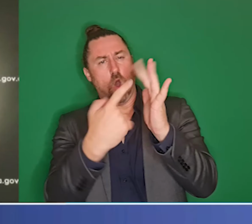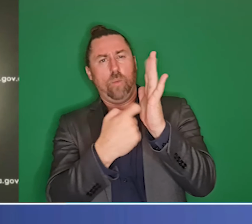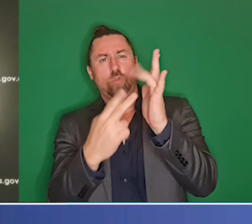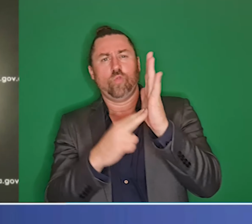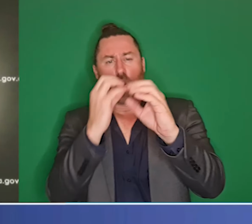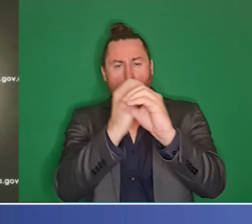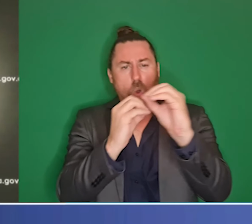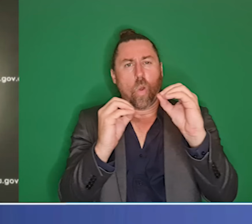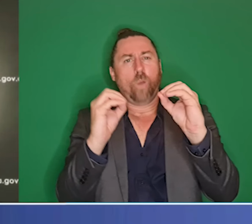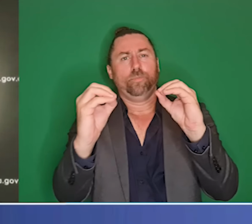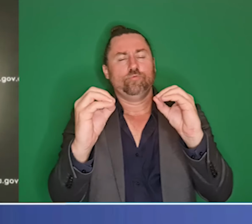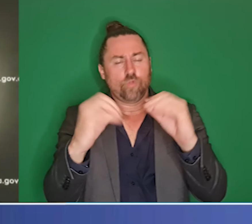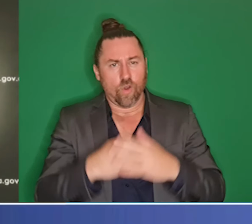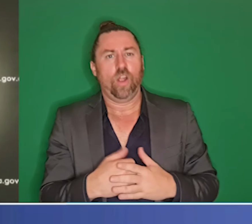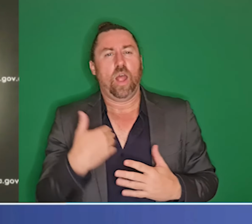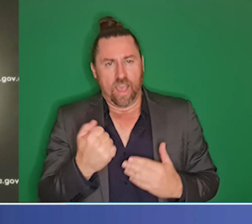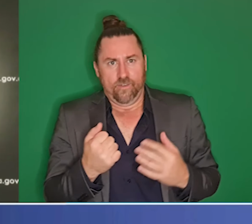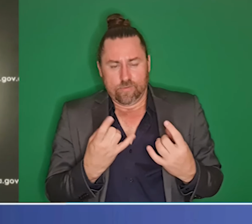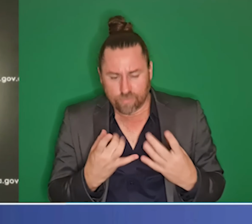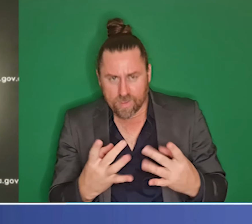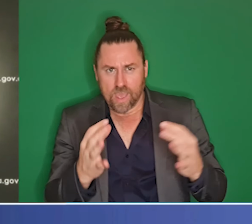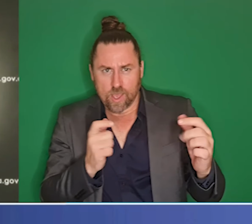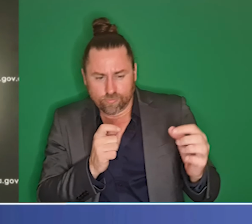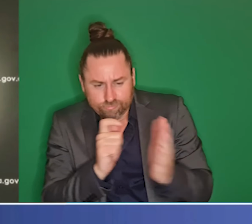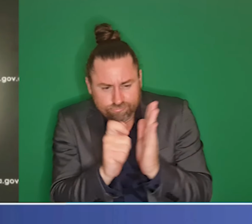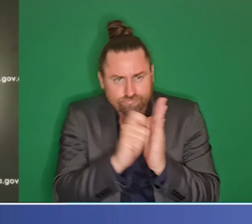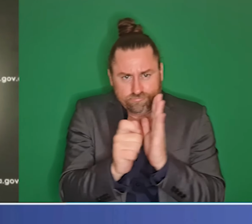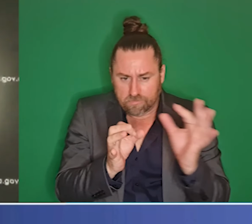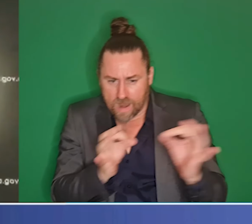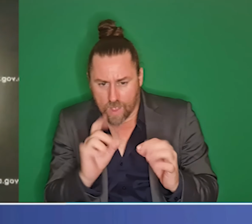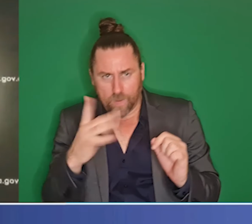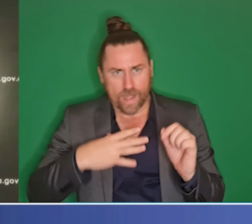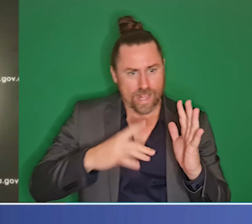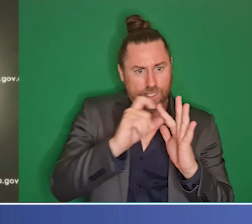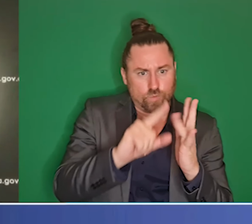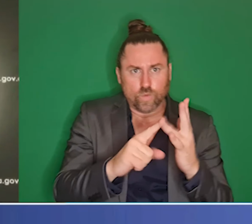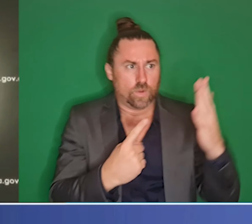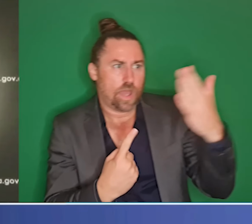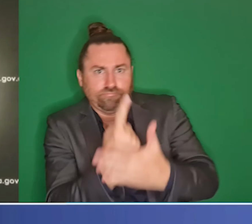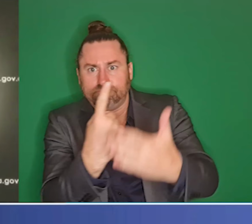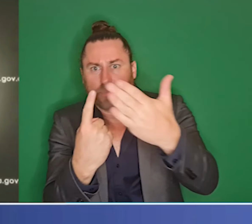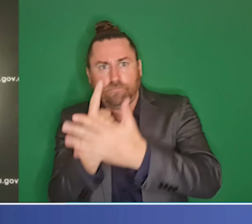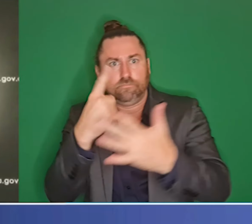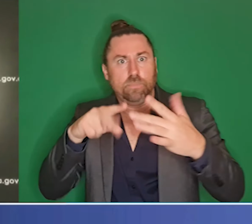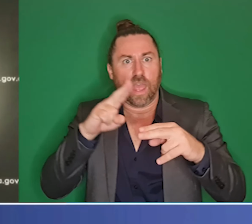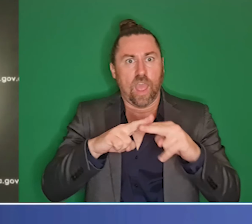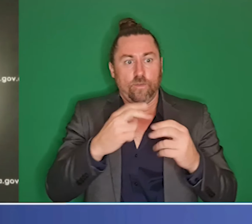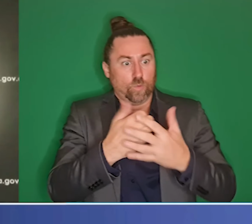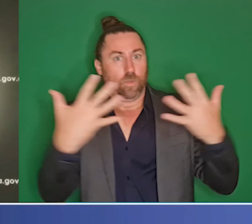prepared and anticipated for any surge in either case numbers or hospital numbers.